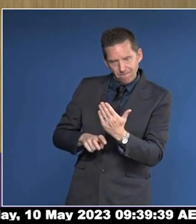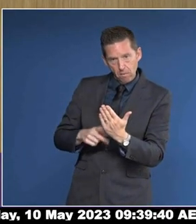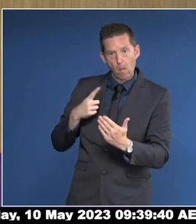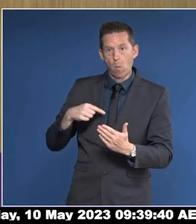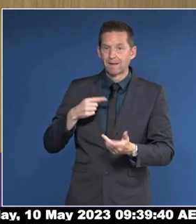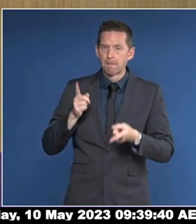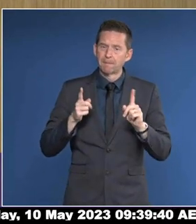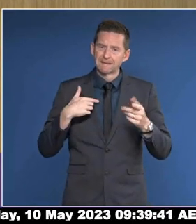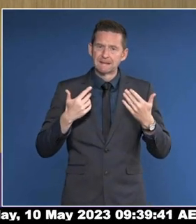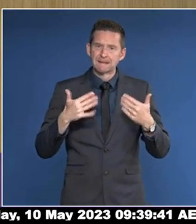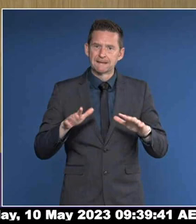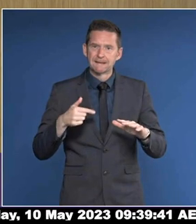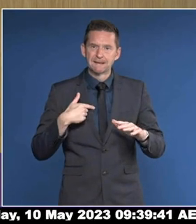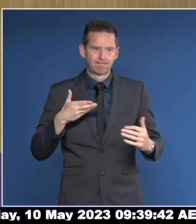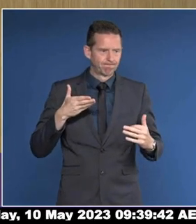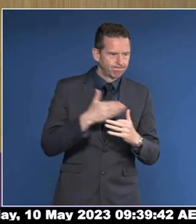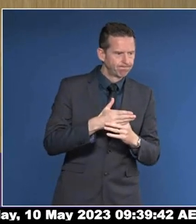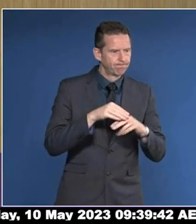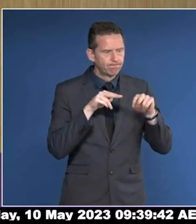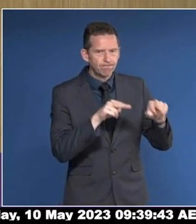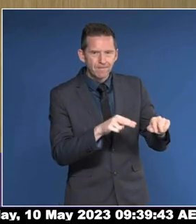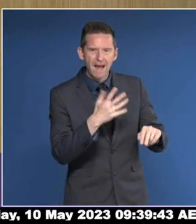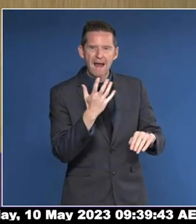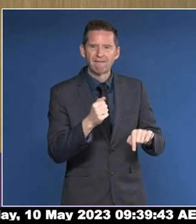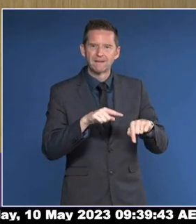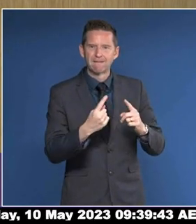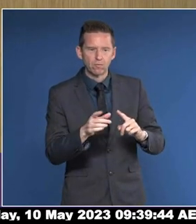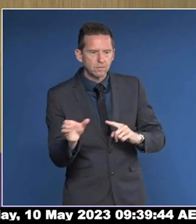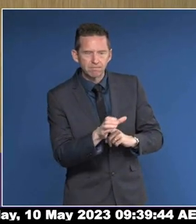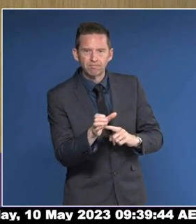them through a number of different mechanisms, such as the child protection